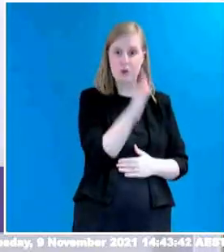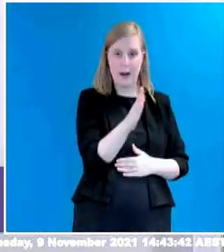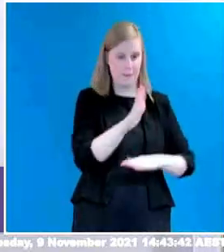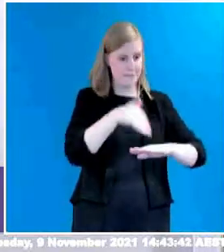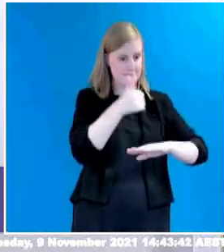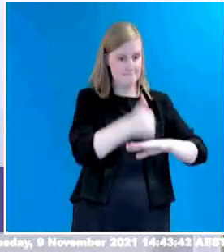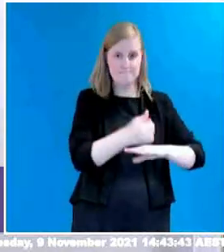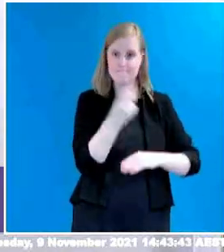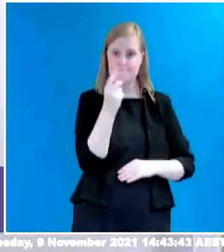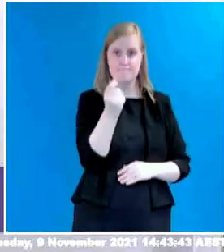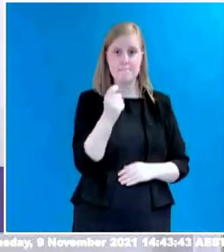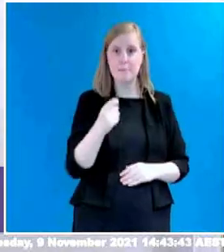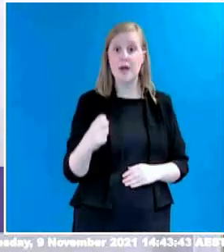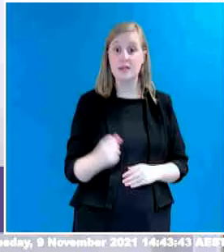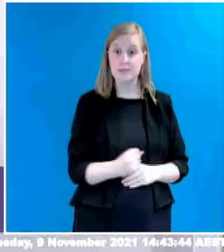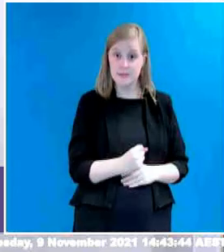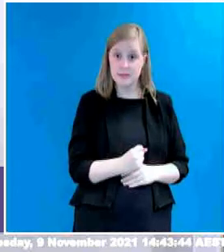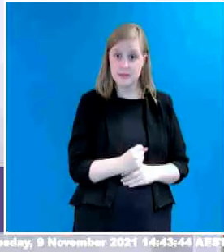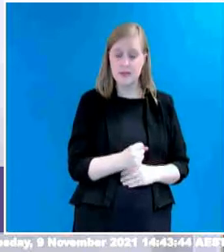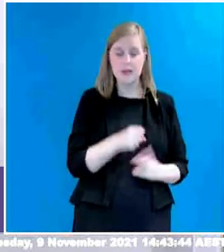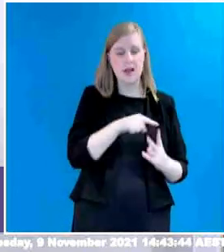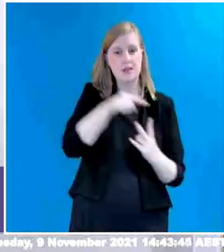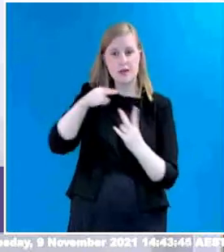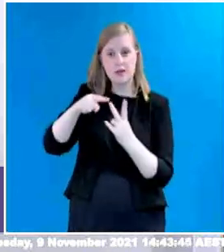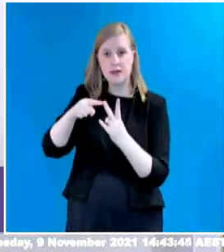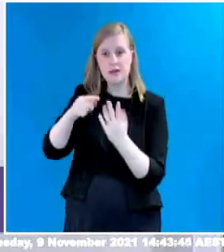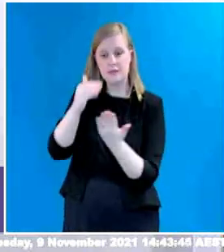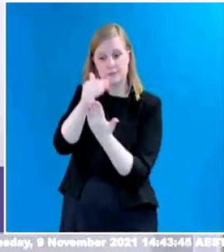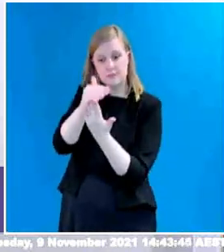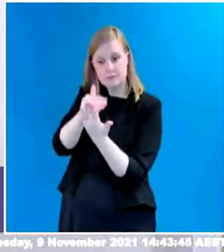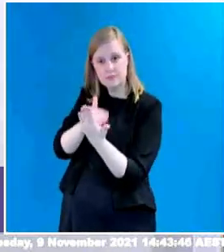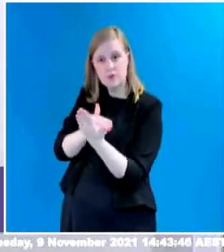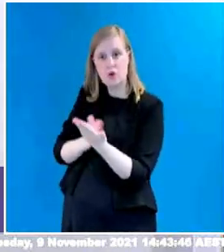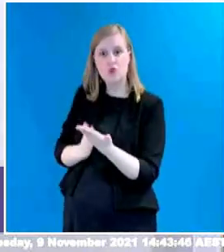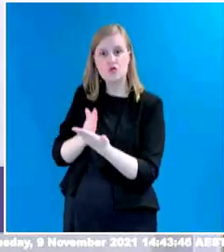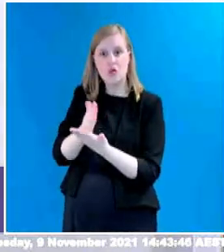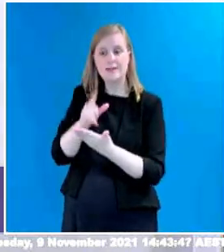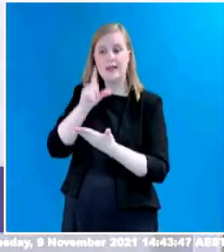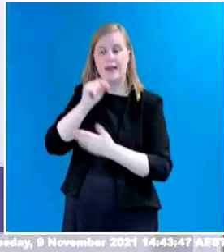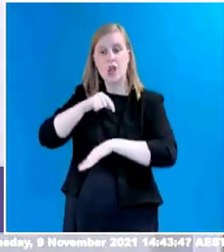This is a topic covered by one of the general comments to the CRPD, but it is